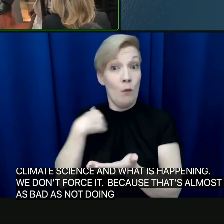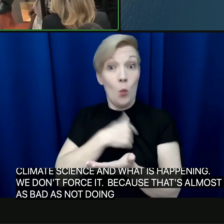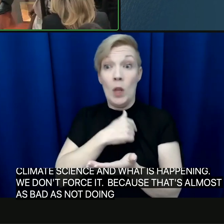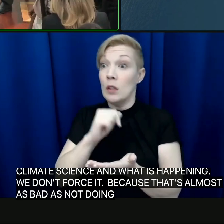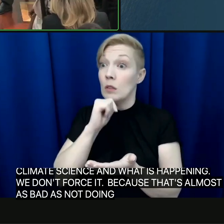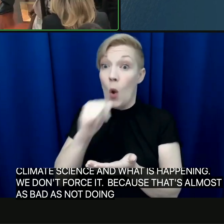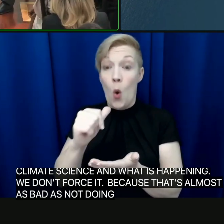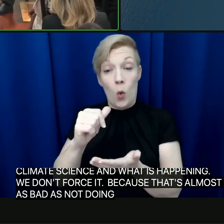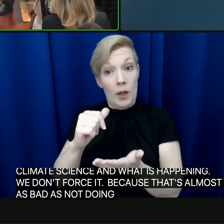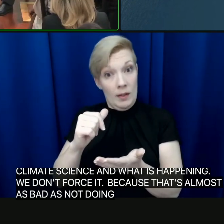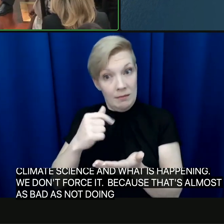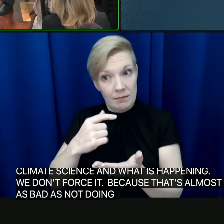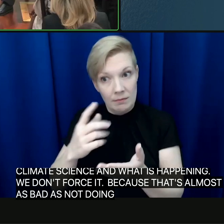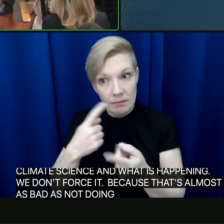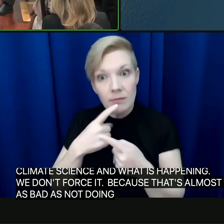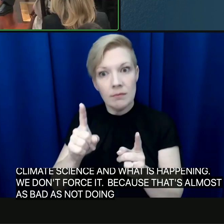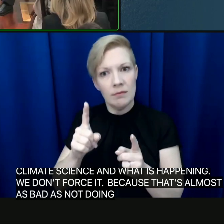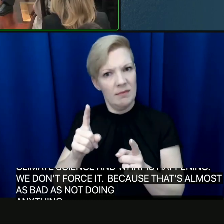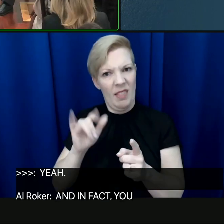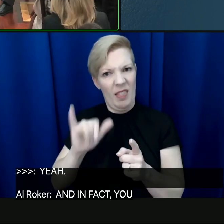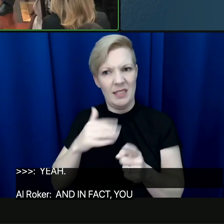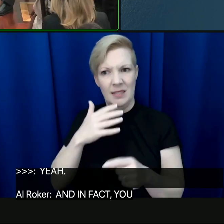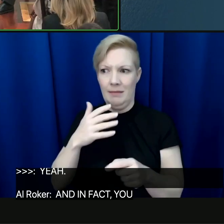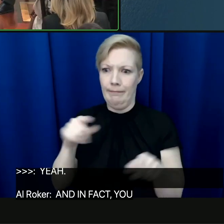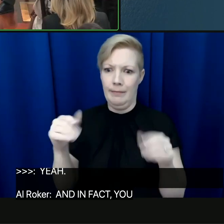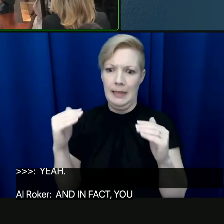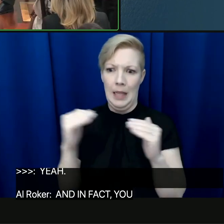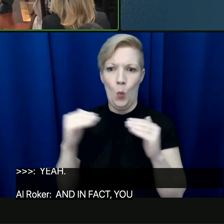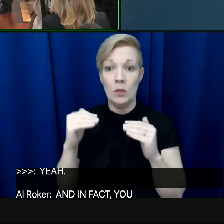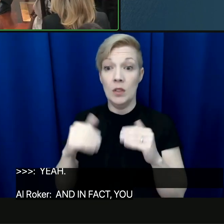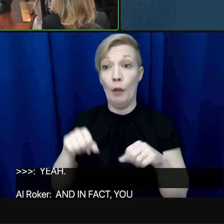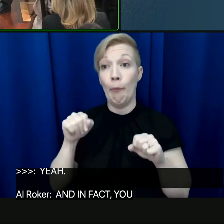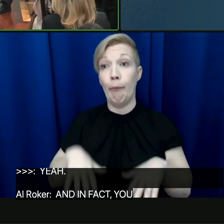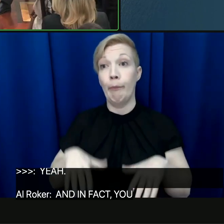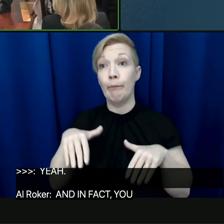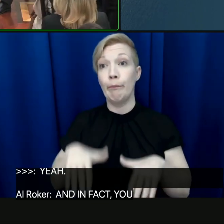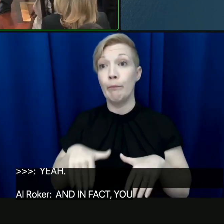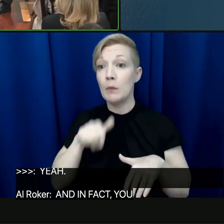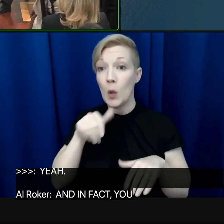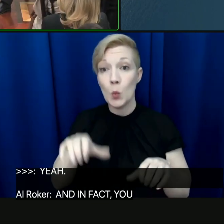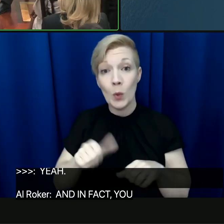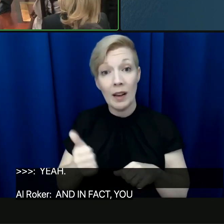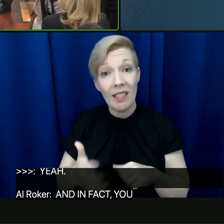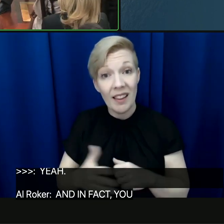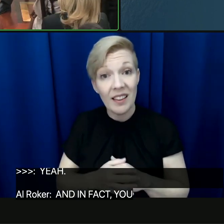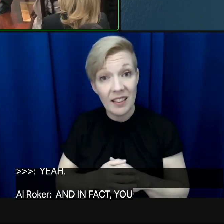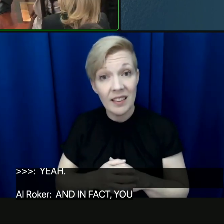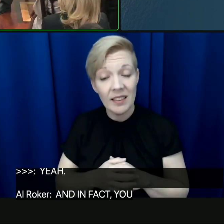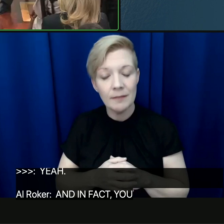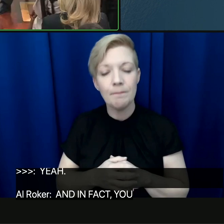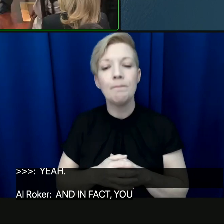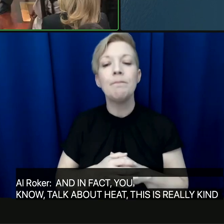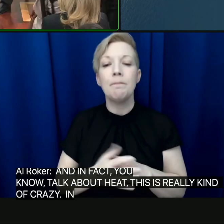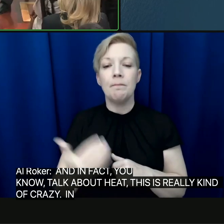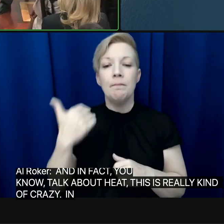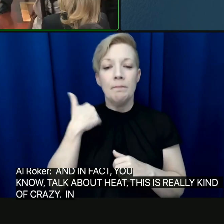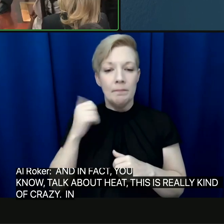you know, you talk about he, you know, this this is really kind of crazy. We in September, we had this record heat wave